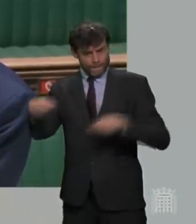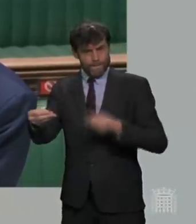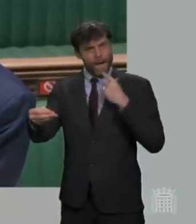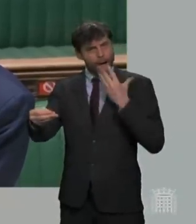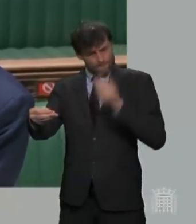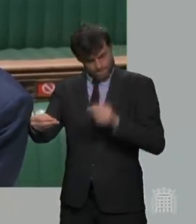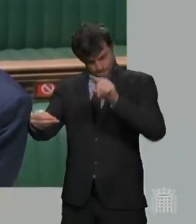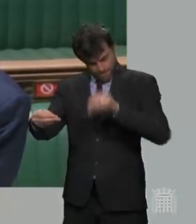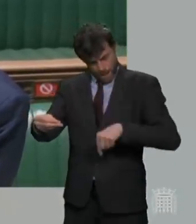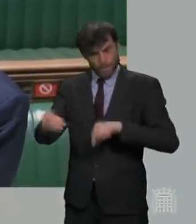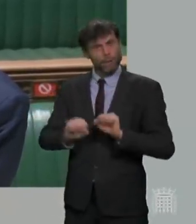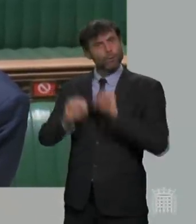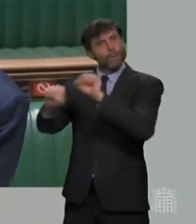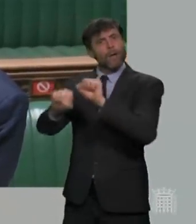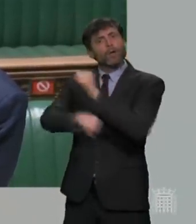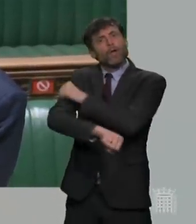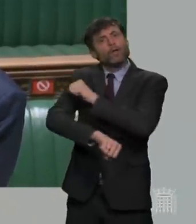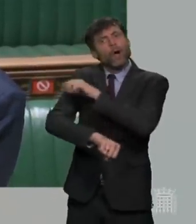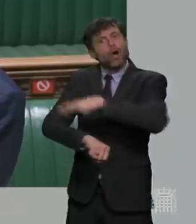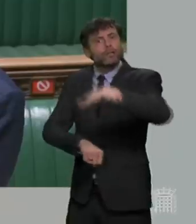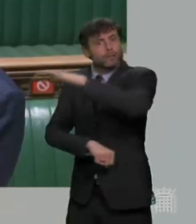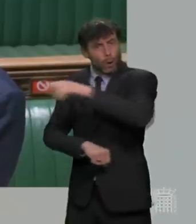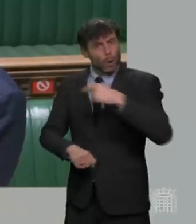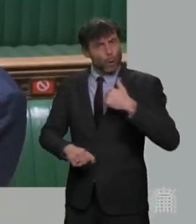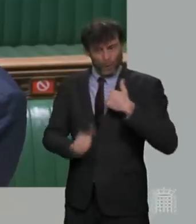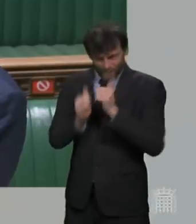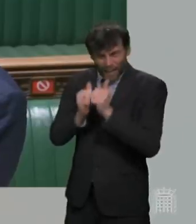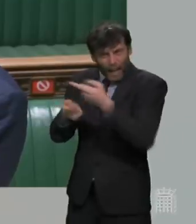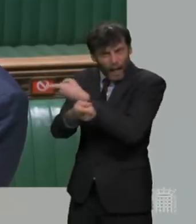whom we particularly value, but the right hon. and learned Gentleman should also know, and